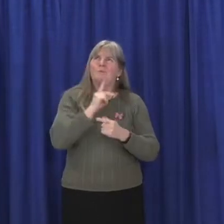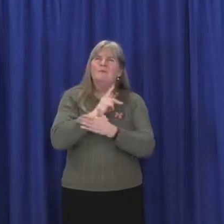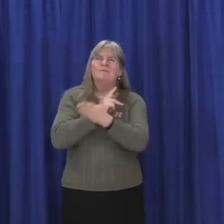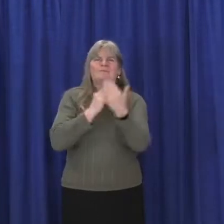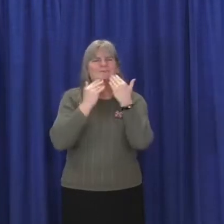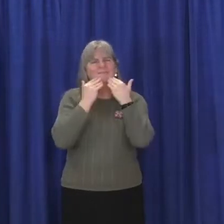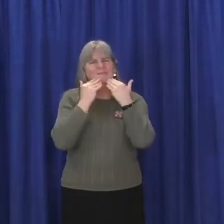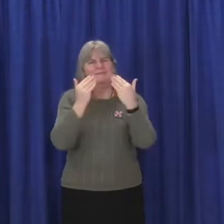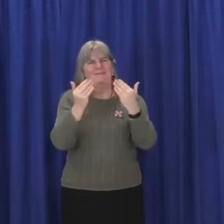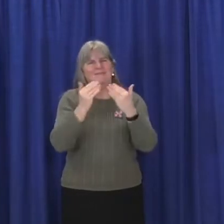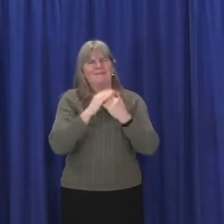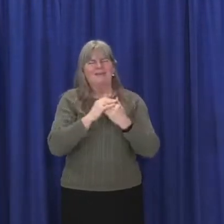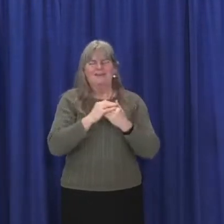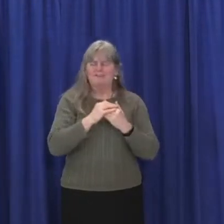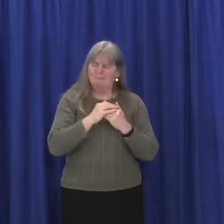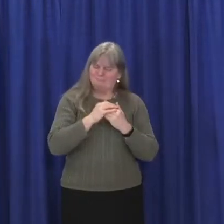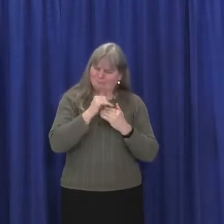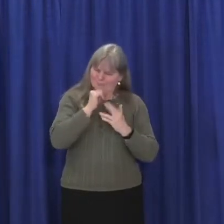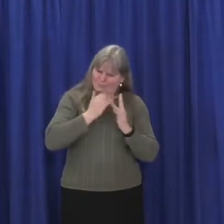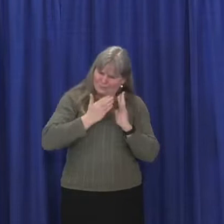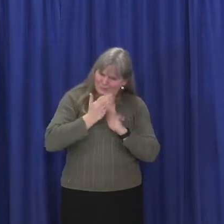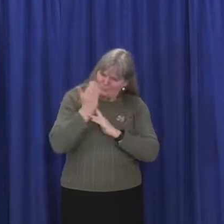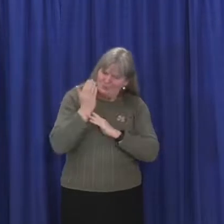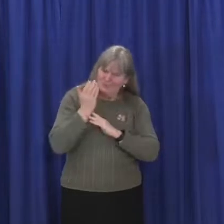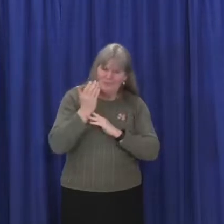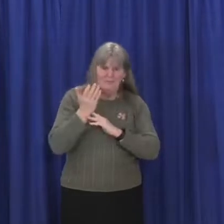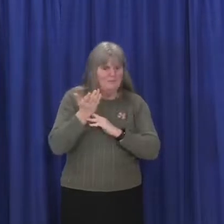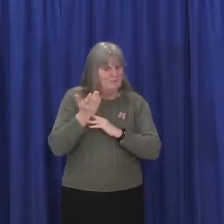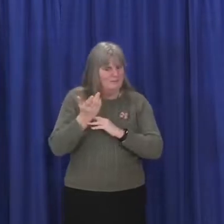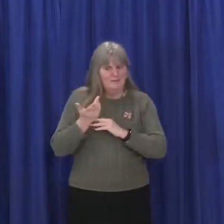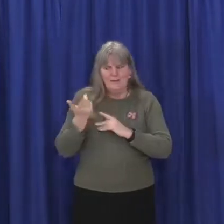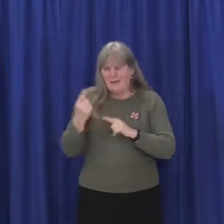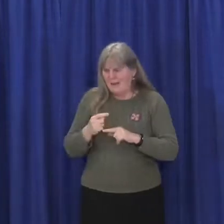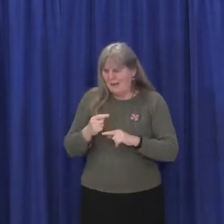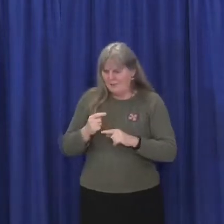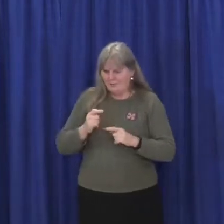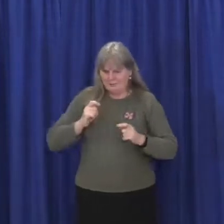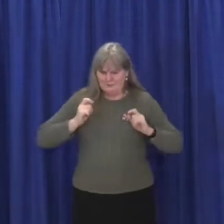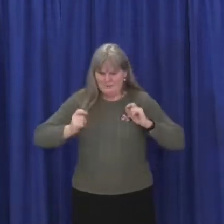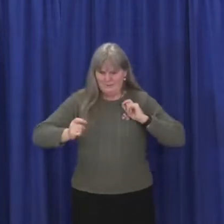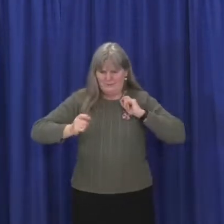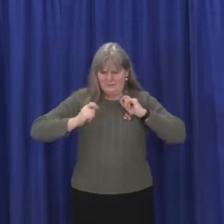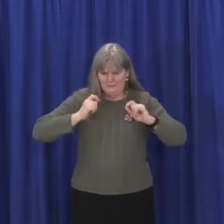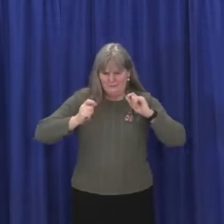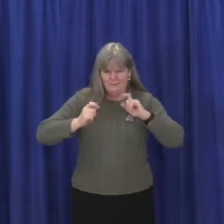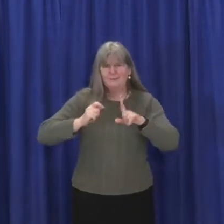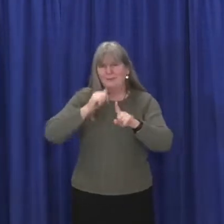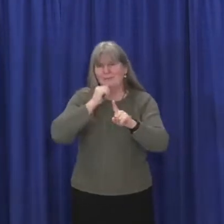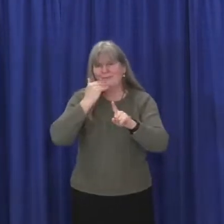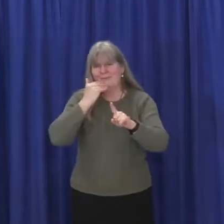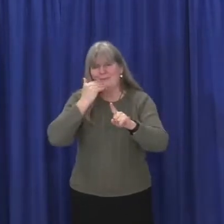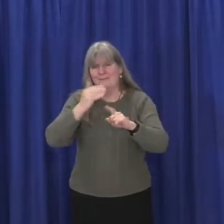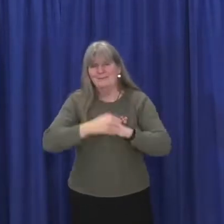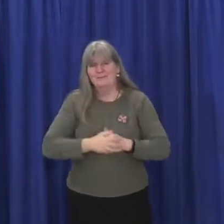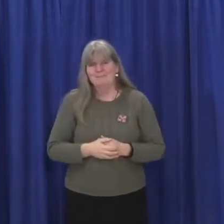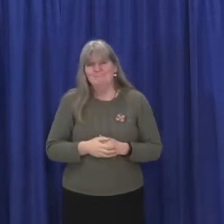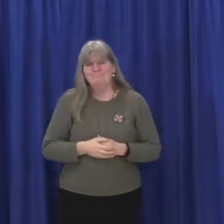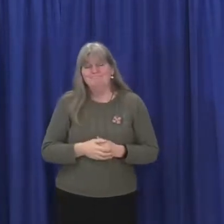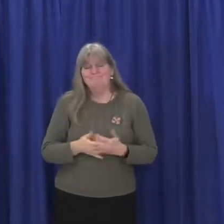for your stamina in responding to the ever shifting sands and conditions in this pandemic. This pandemic wave that we're in right now